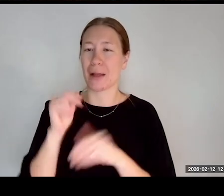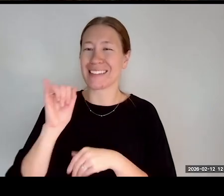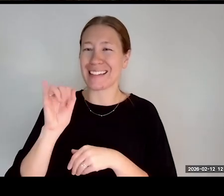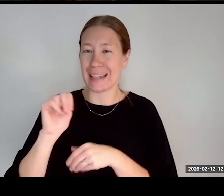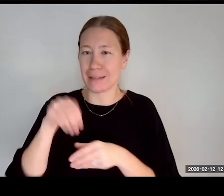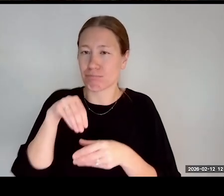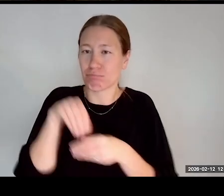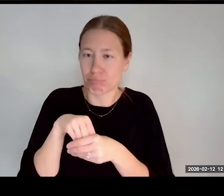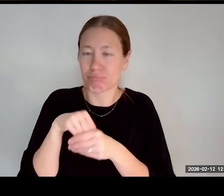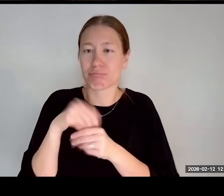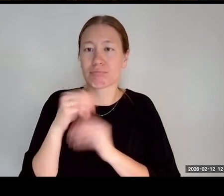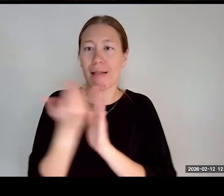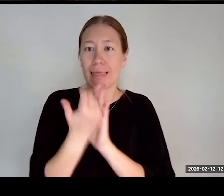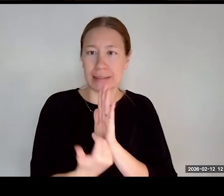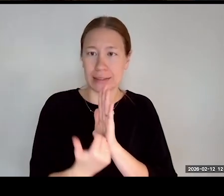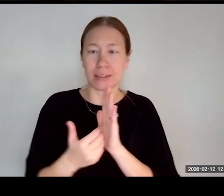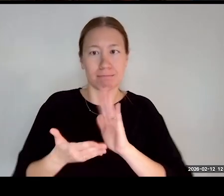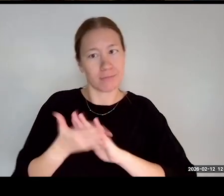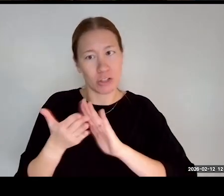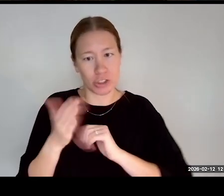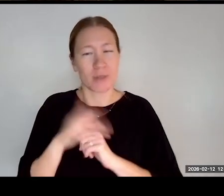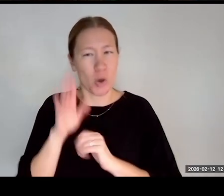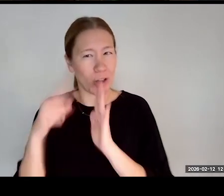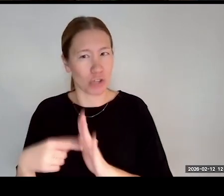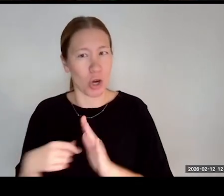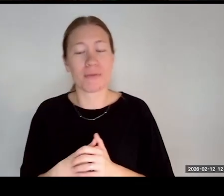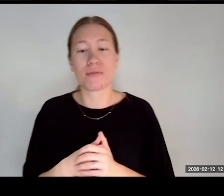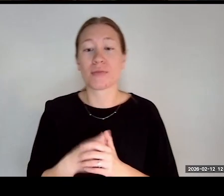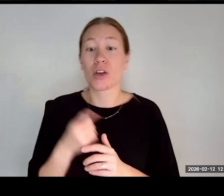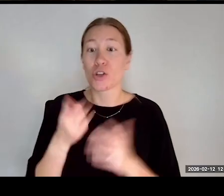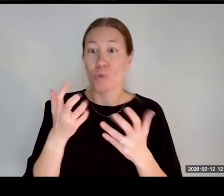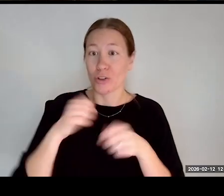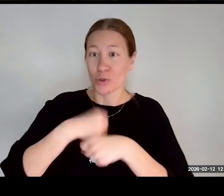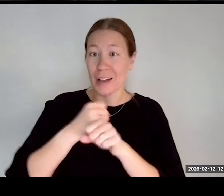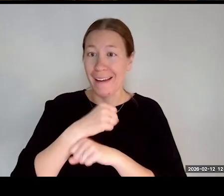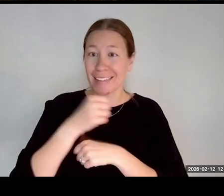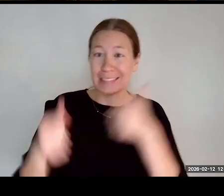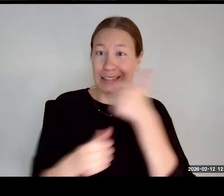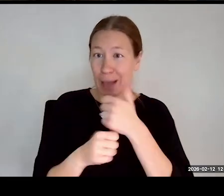And then to create nested items or sublist items, you wanna make sure that you're using the increase indent button